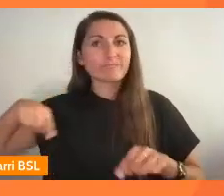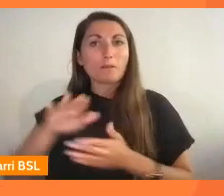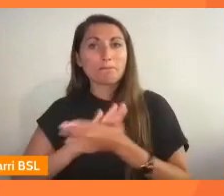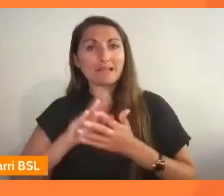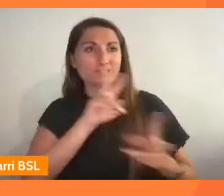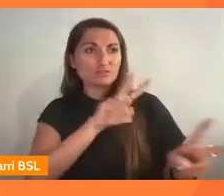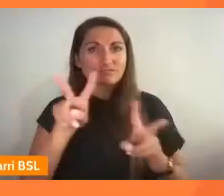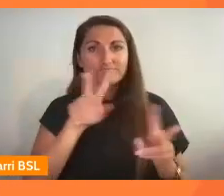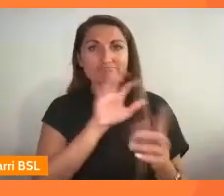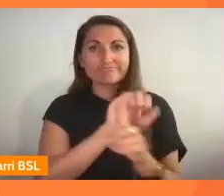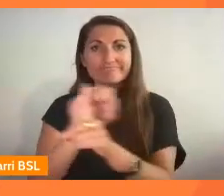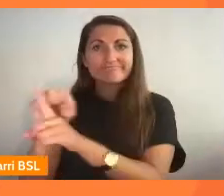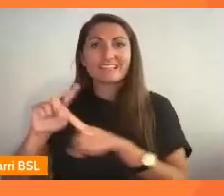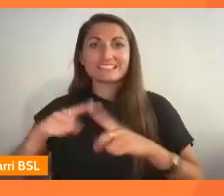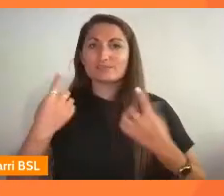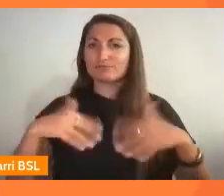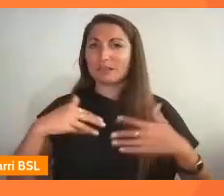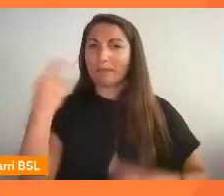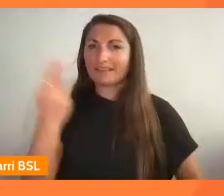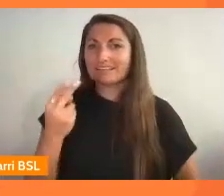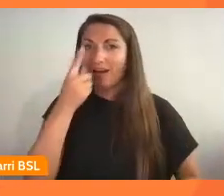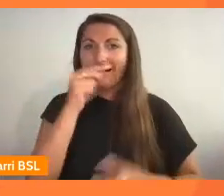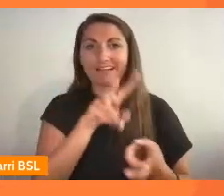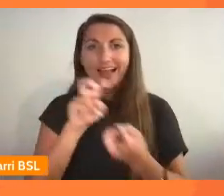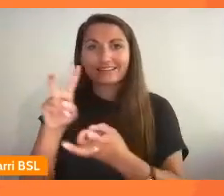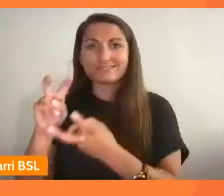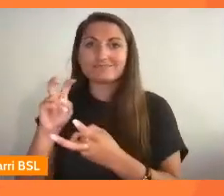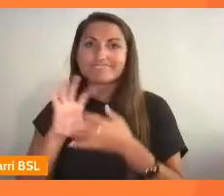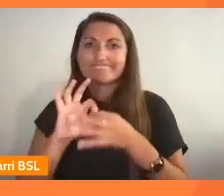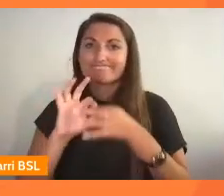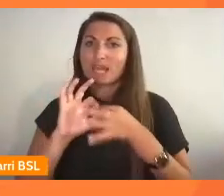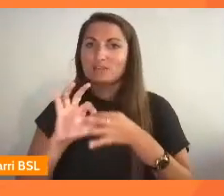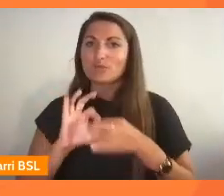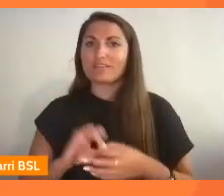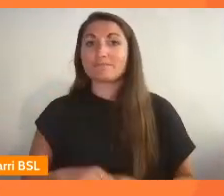That is my time, thank you very much!